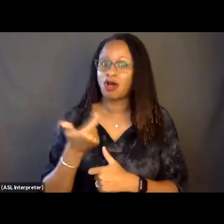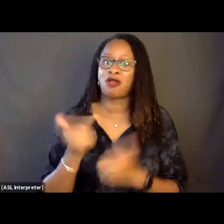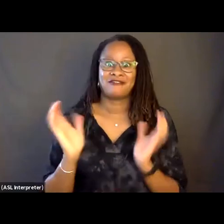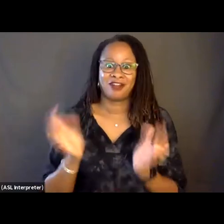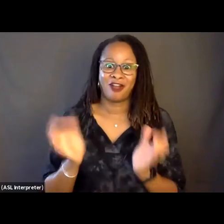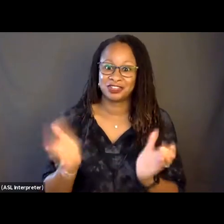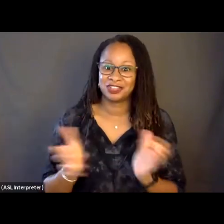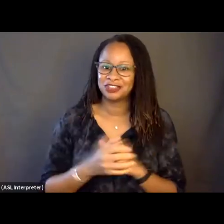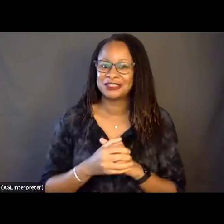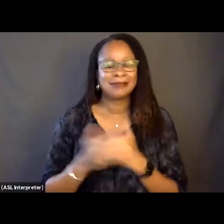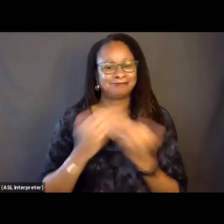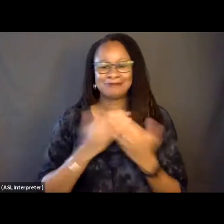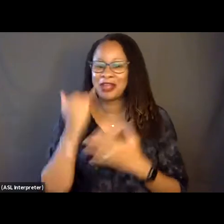even if you're not an IDA member,